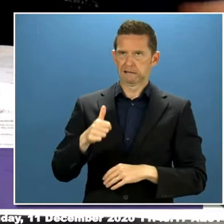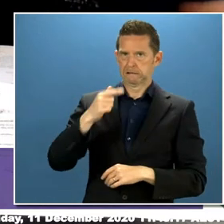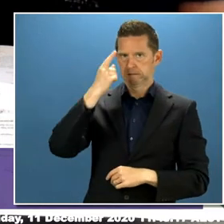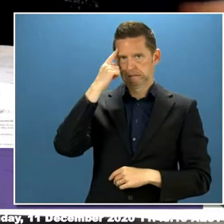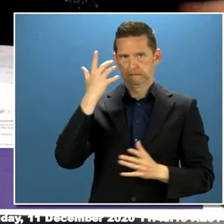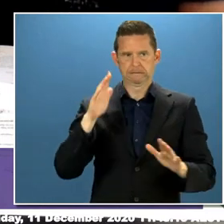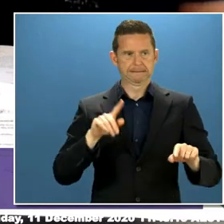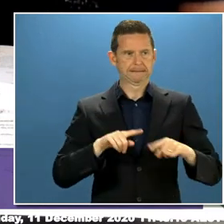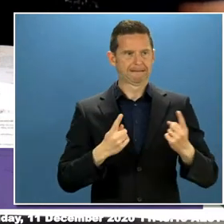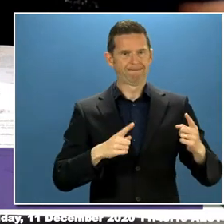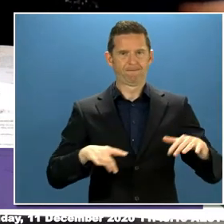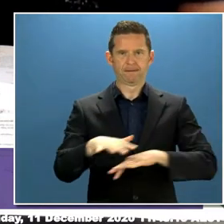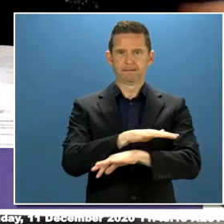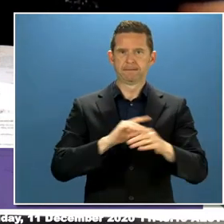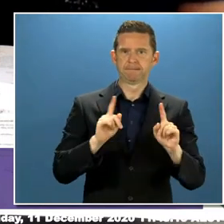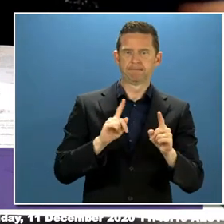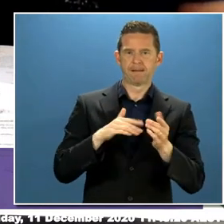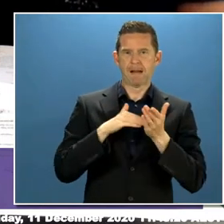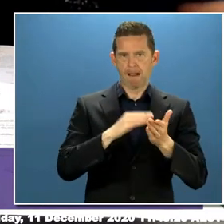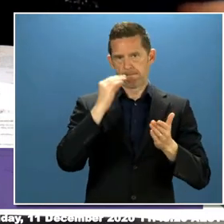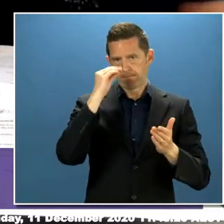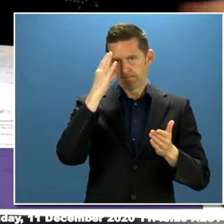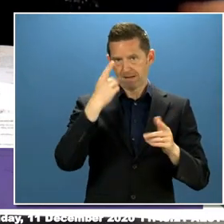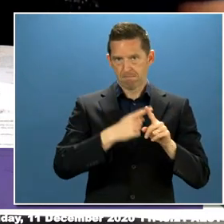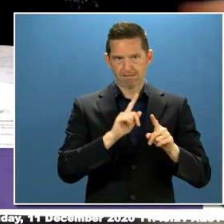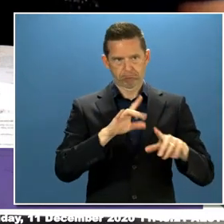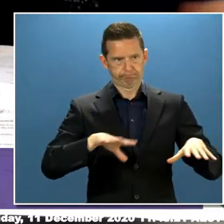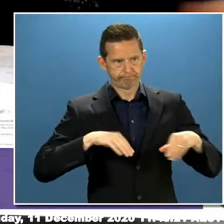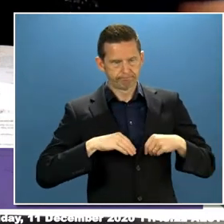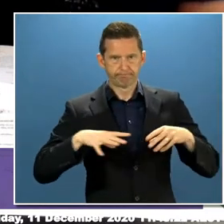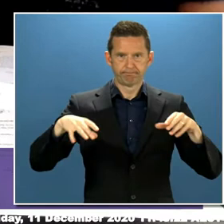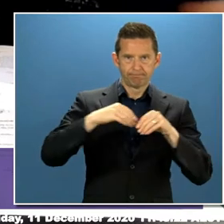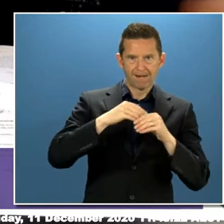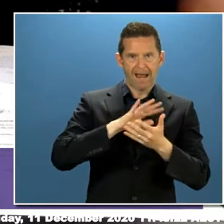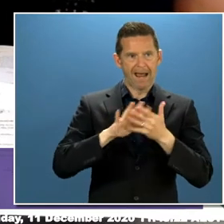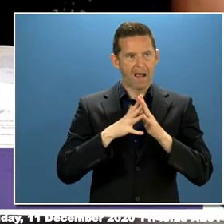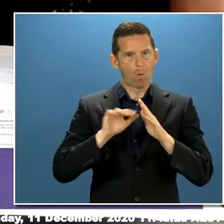and really think about accessibility and inclusion within their organisations.